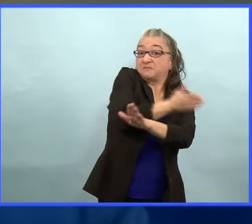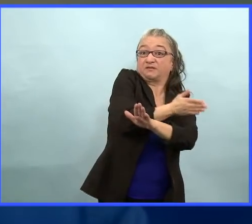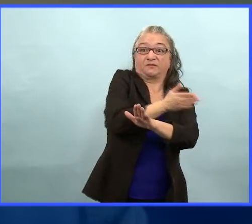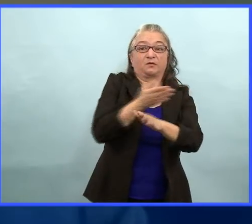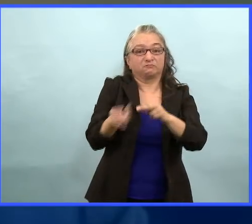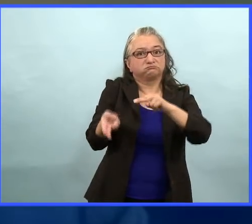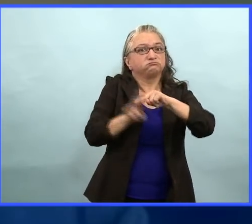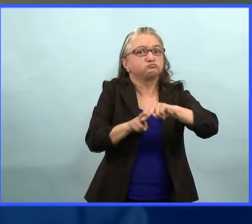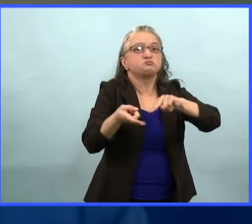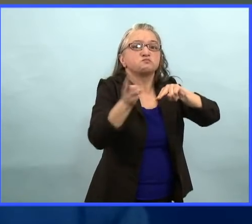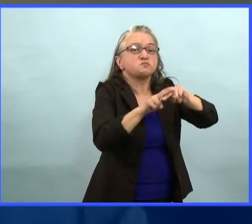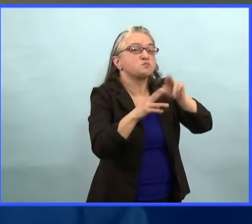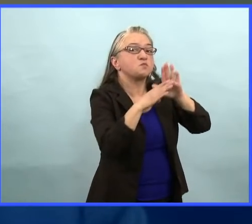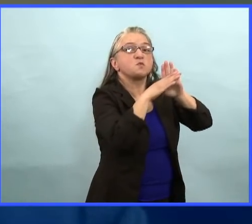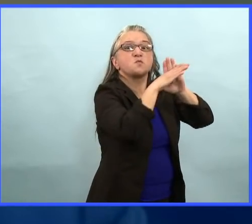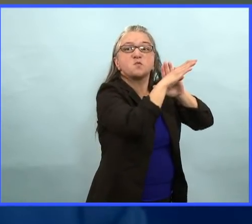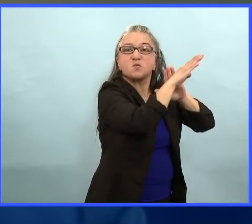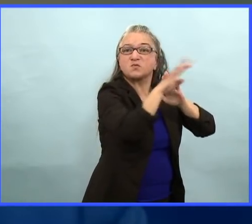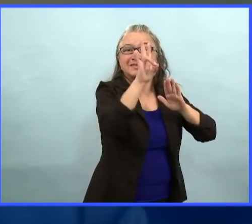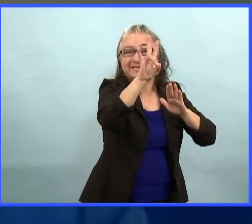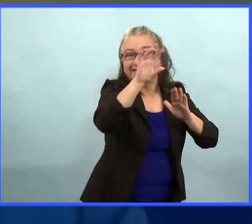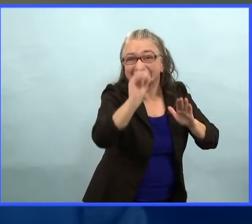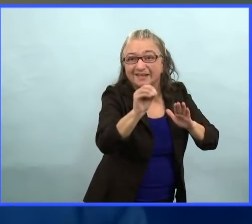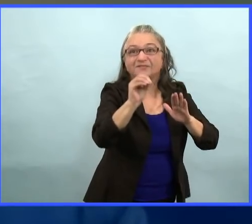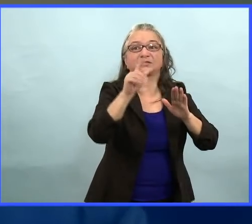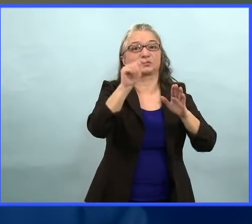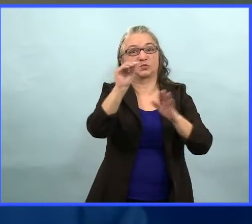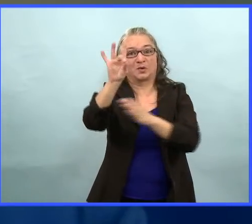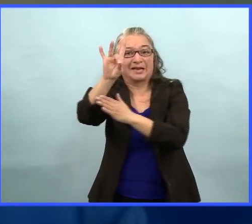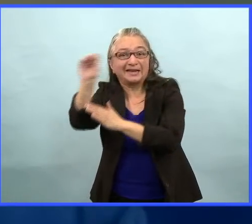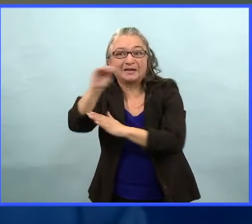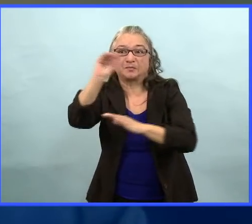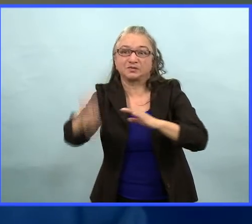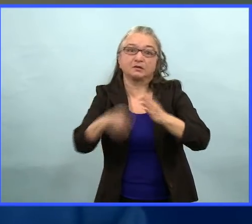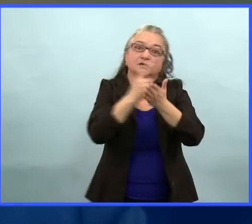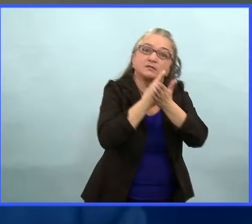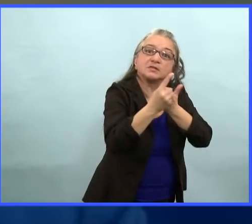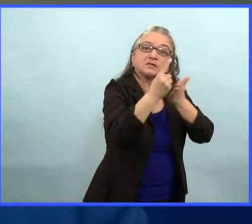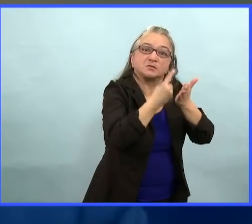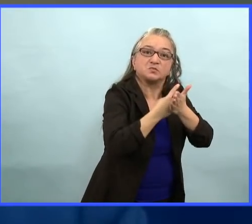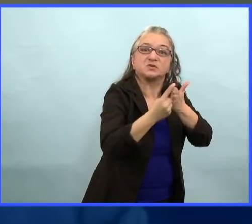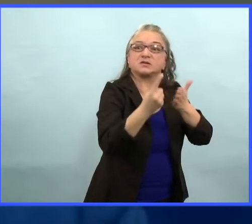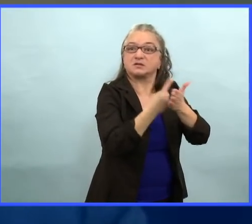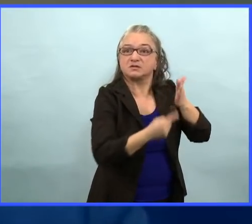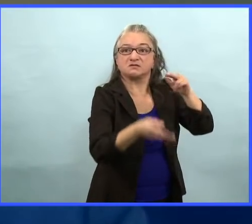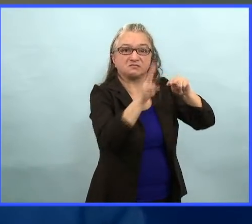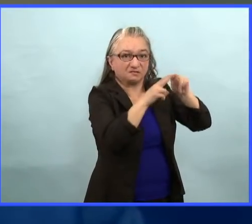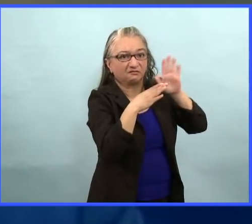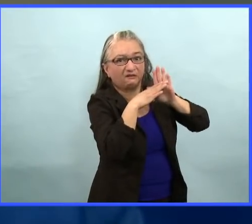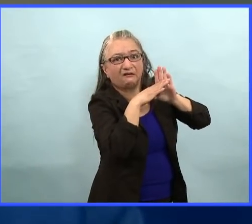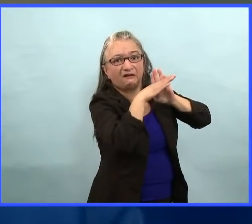as 70 or 80 percent week over week in early to mid-january so we're headed in the right direction